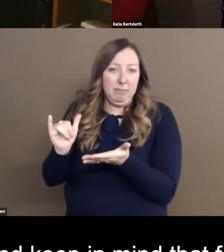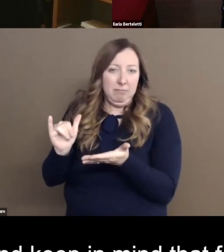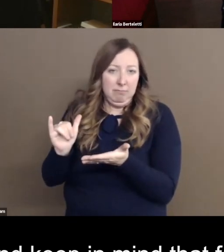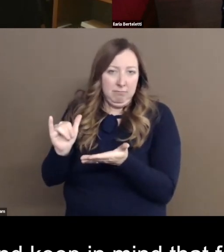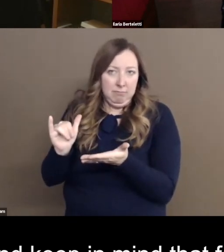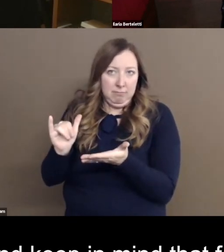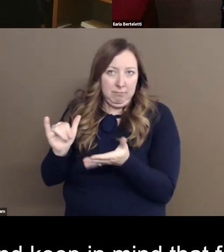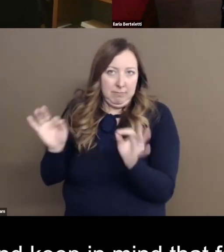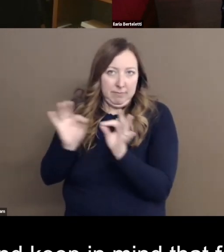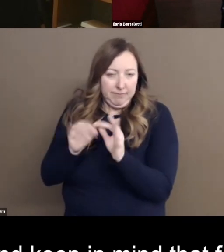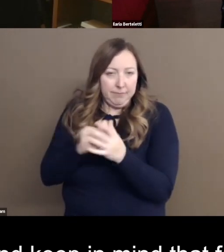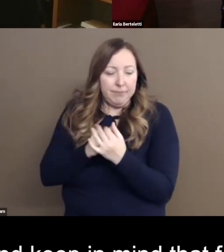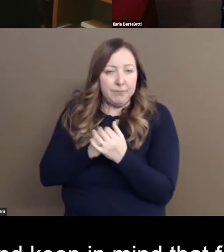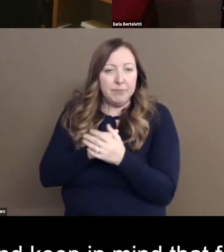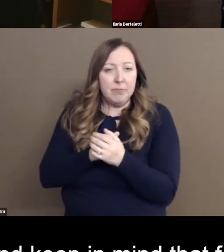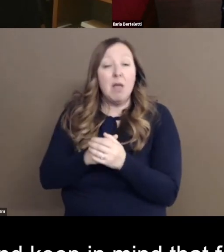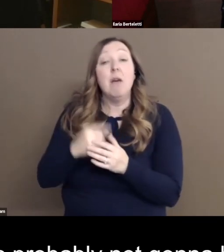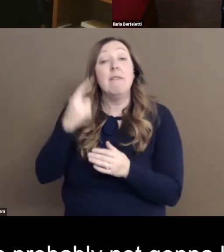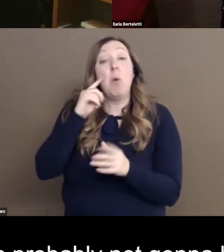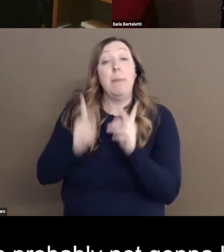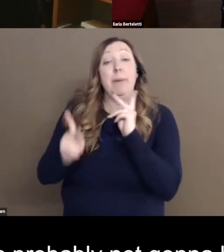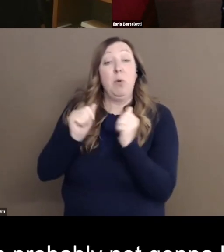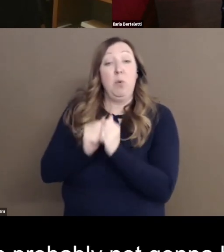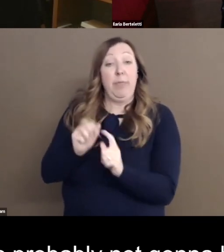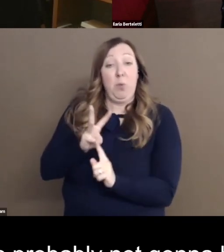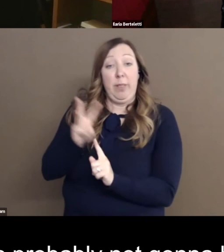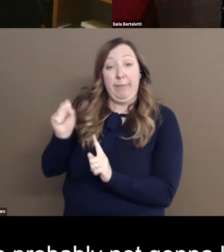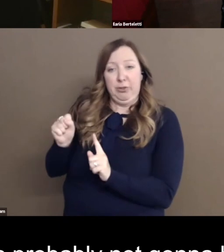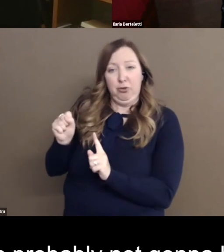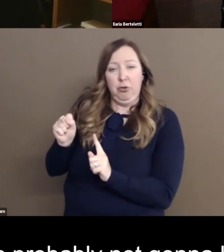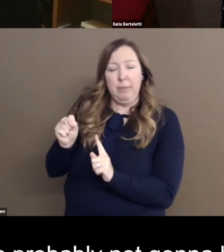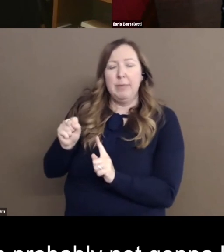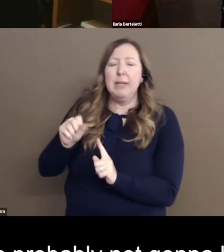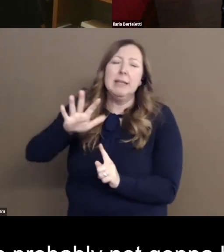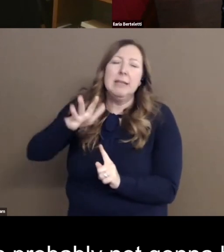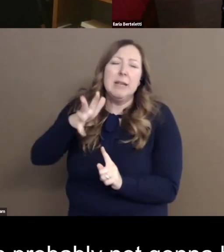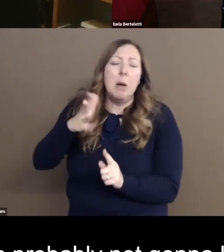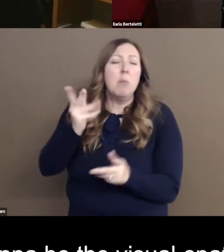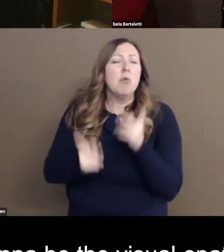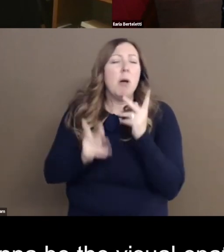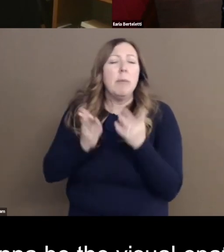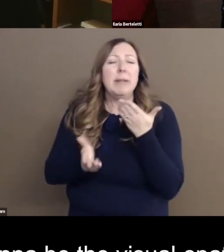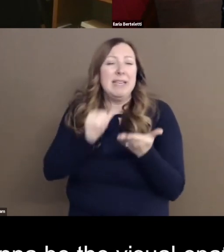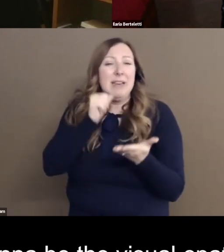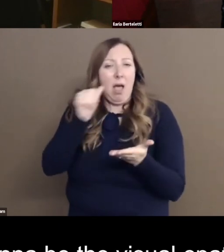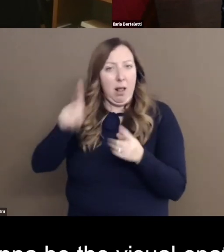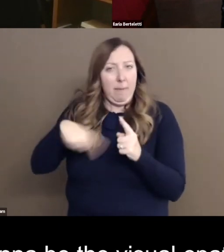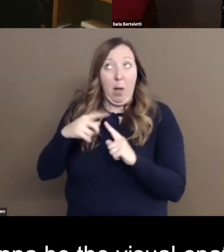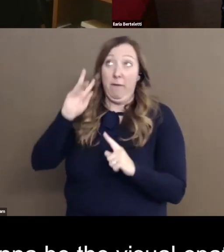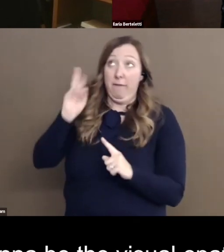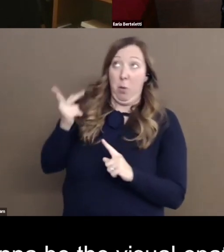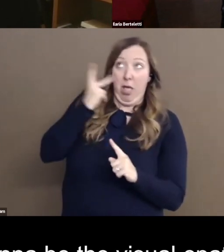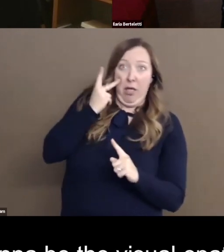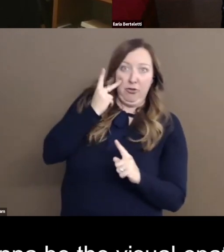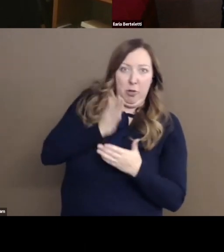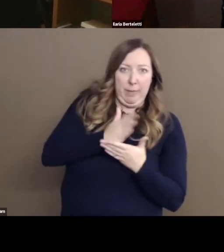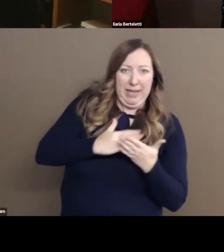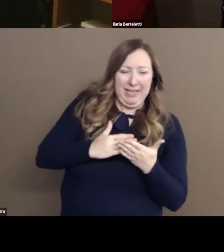for an individual with williams syndrome it's probably not going to be the phonological part it's probably going to be the visual spatial part that's a